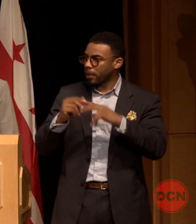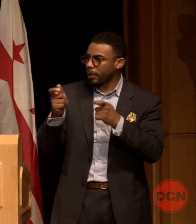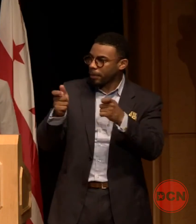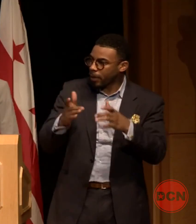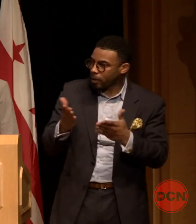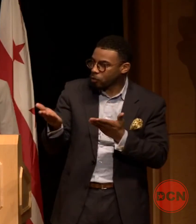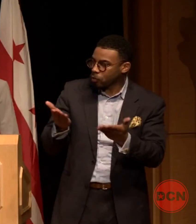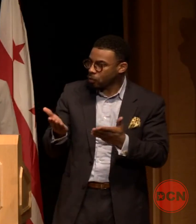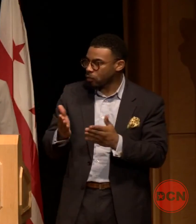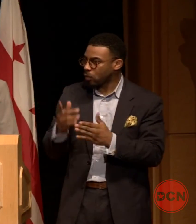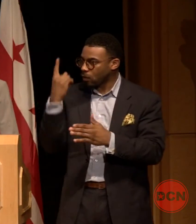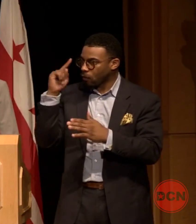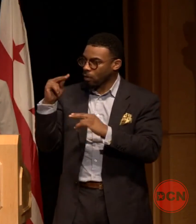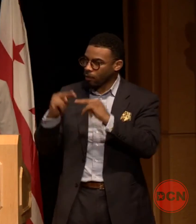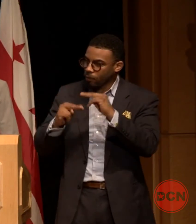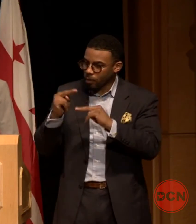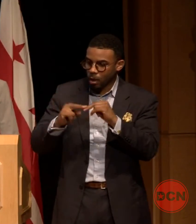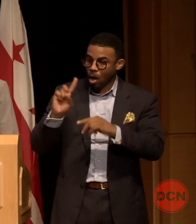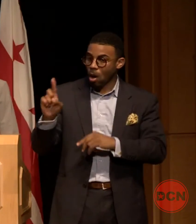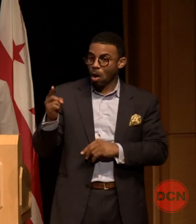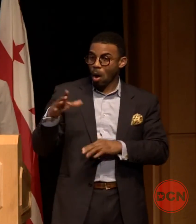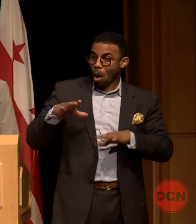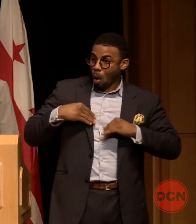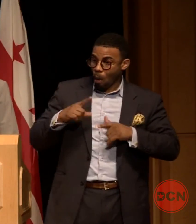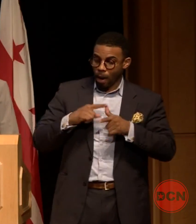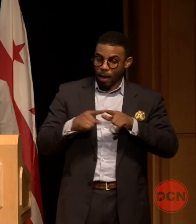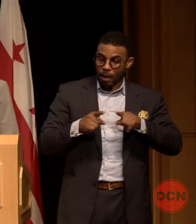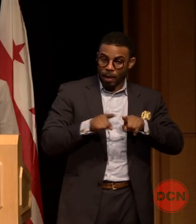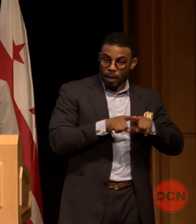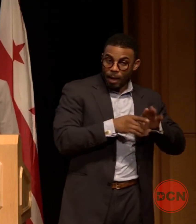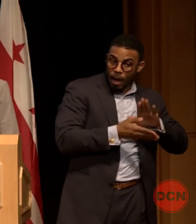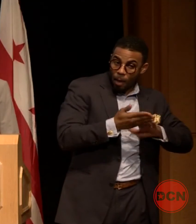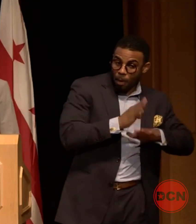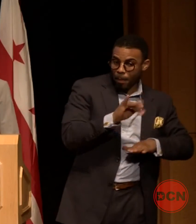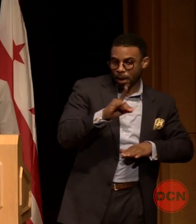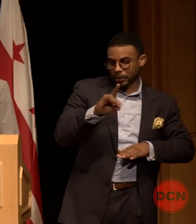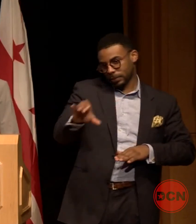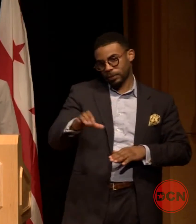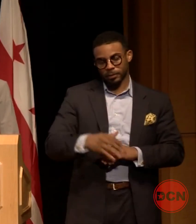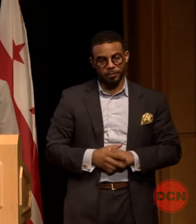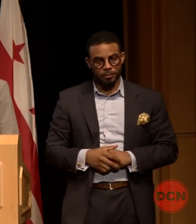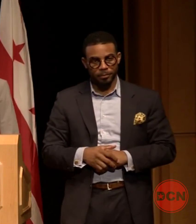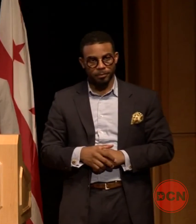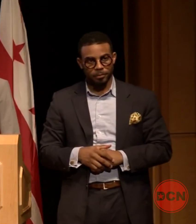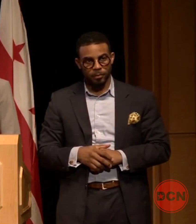SERVICES FOR FACILITIES OWNED AND OPERATED BY THE DISTRICT.